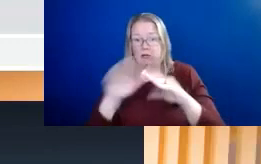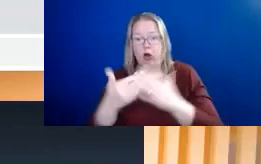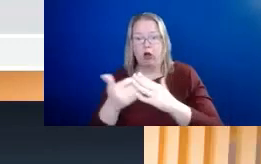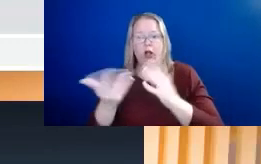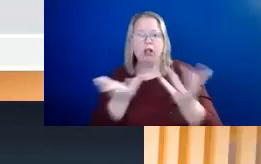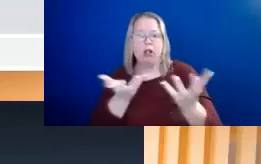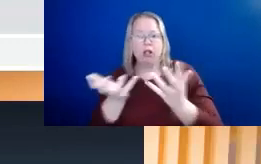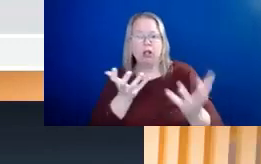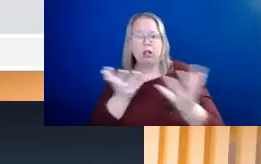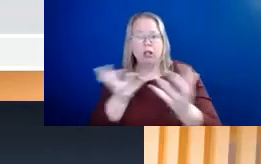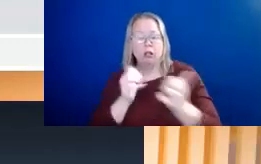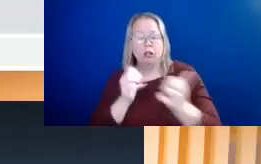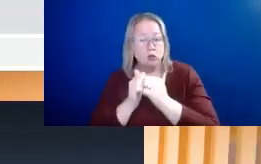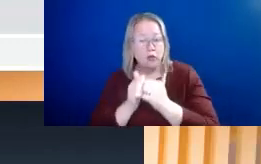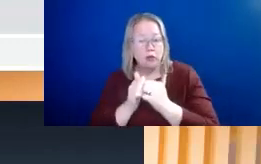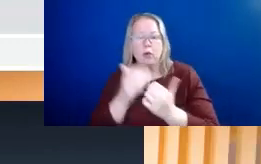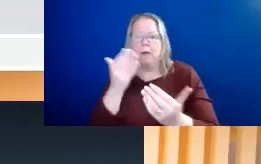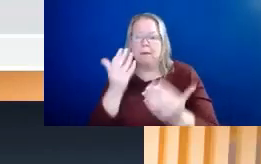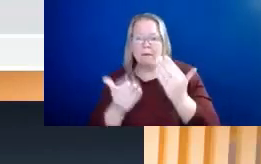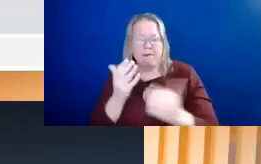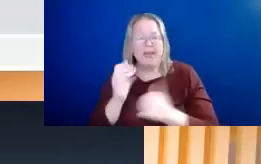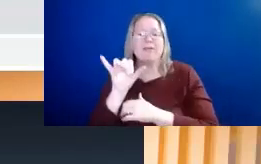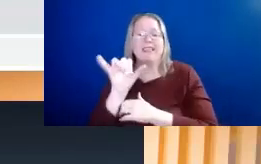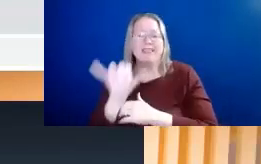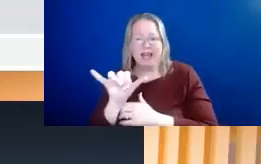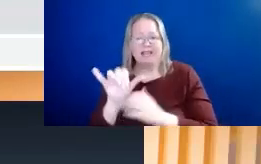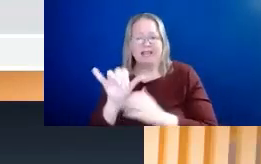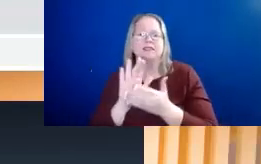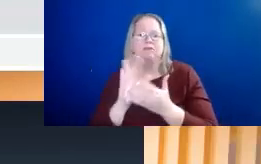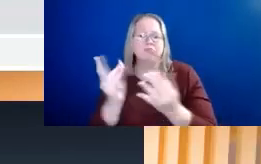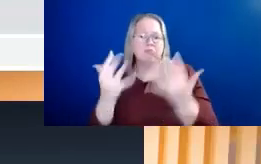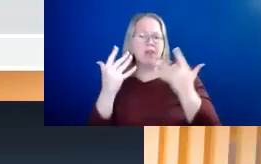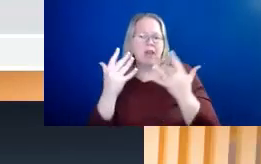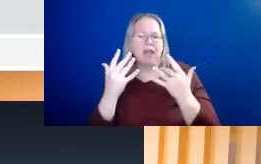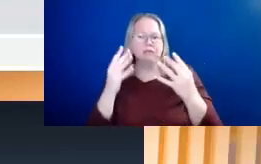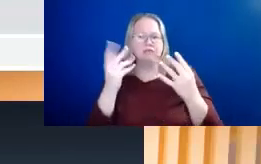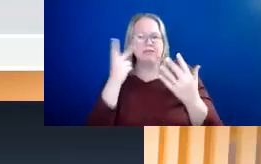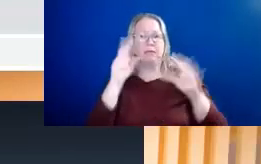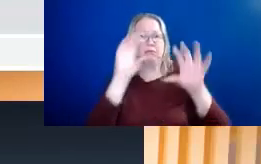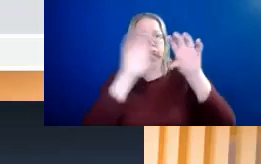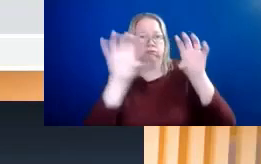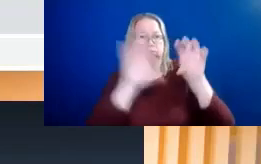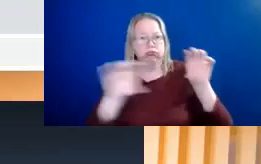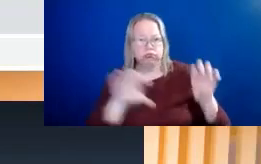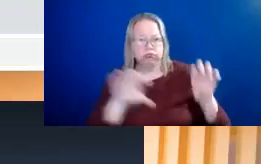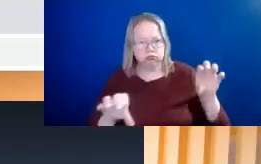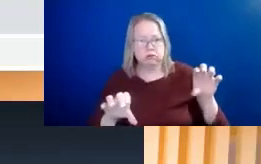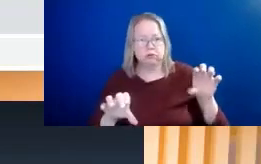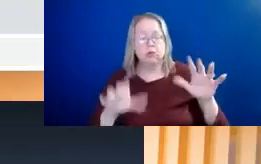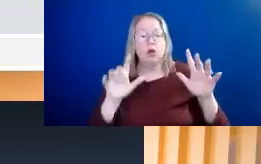another, this may be the Friendly's option for 12:24:56 you. If you want to expand one person's